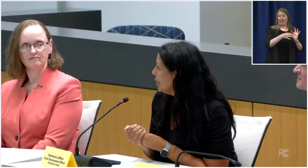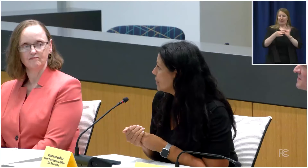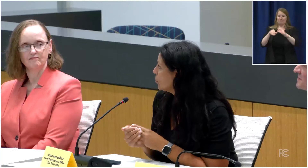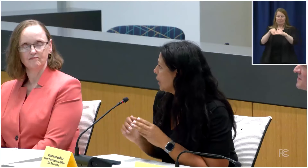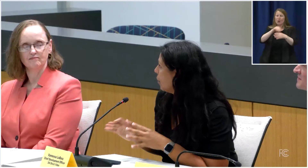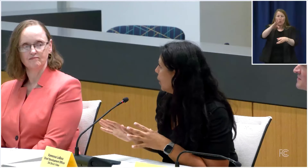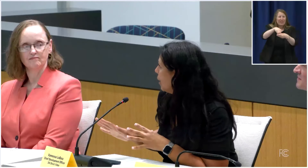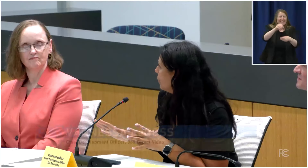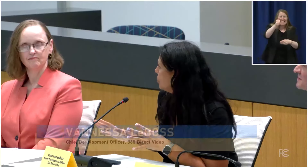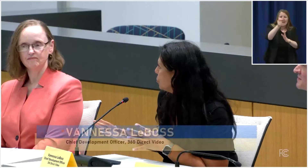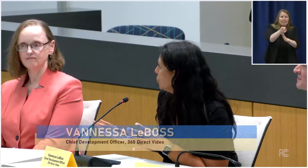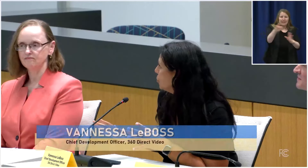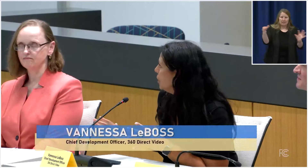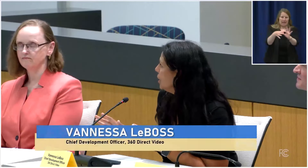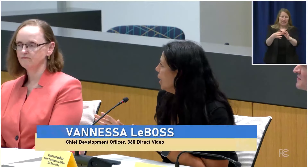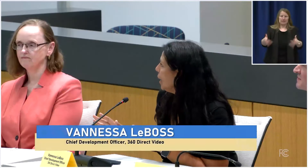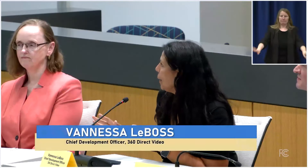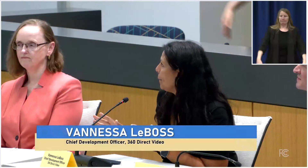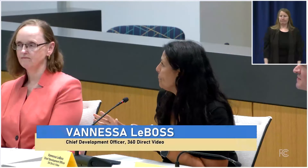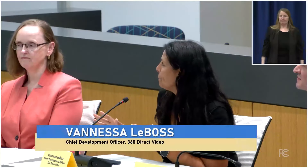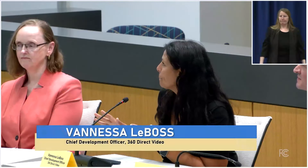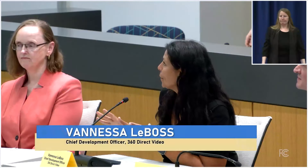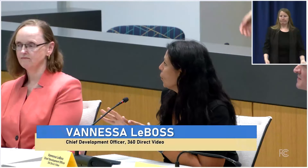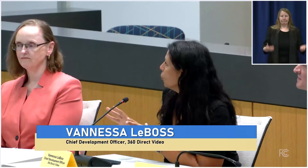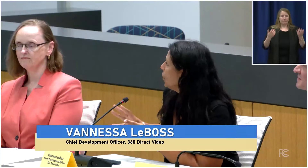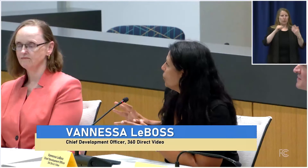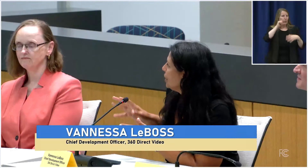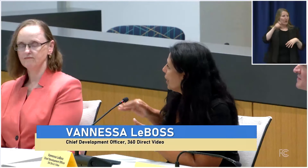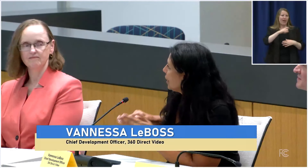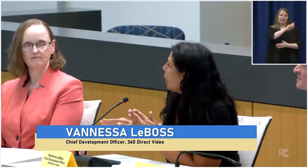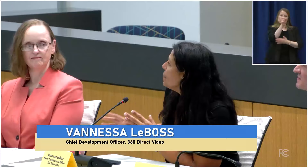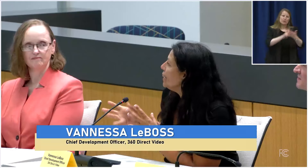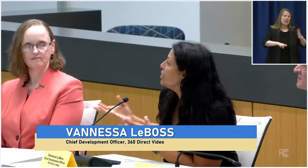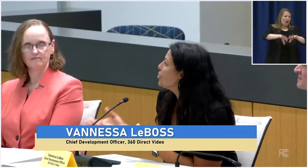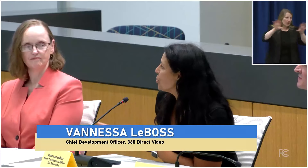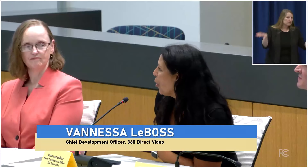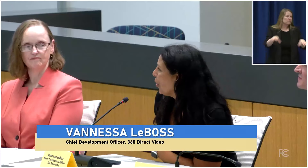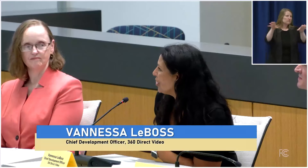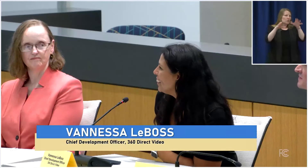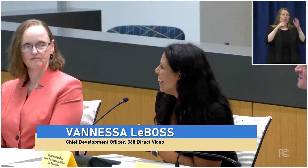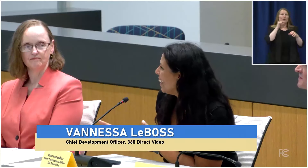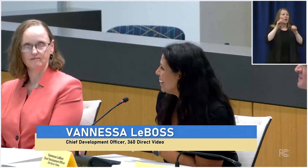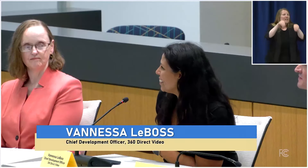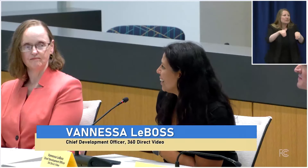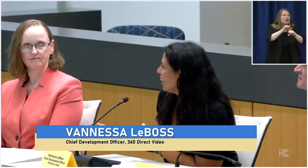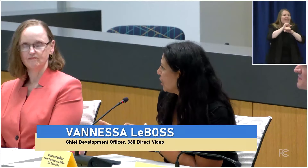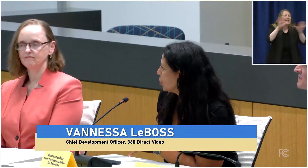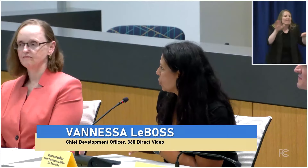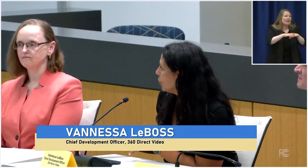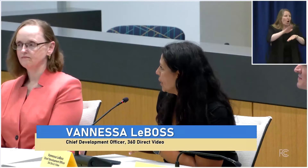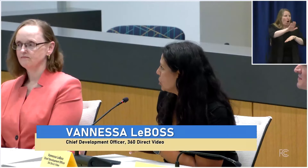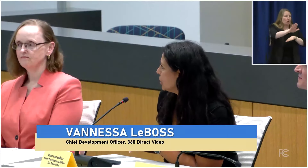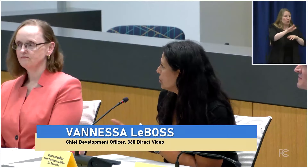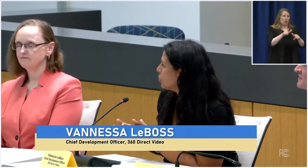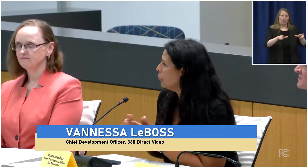OF CODE THAT GOES INTO THE WEBSITE SO WE ACTUALLY CAN HAVE SOMEONE HAVE THE WIDGET AND HAVE ACCESS WITHIN 10